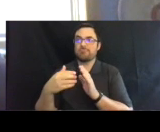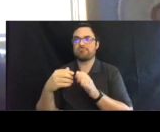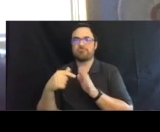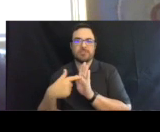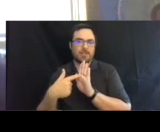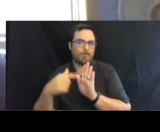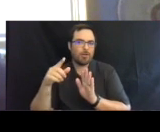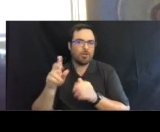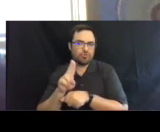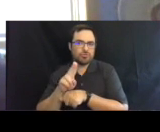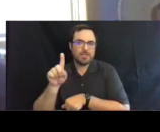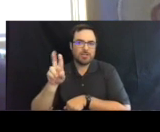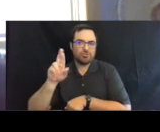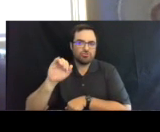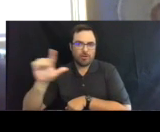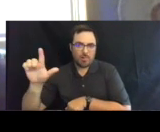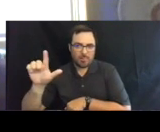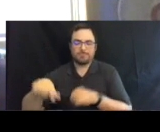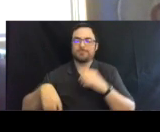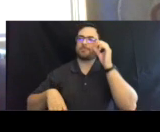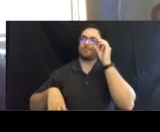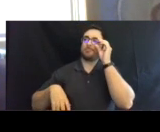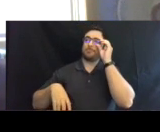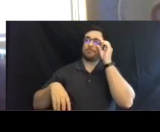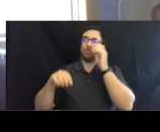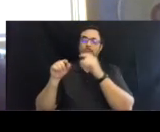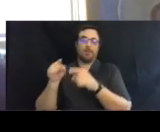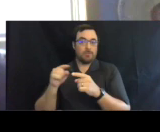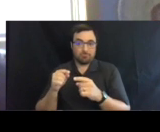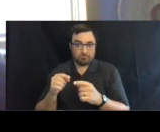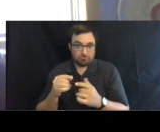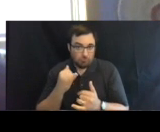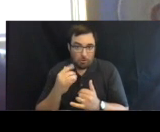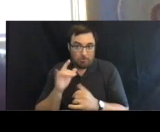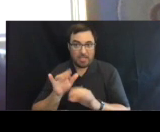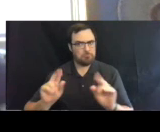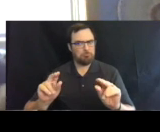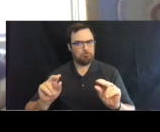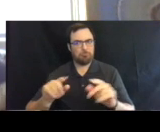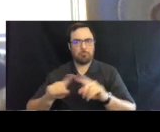There's nothing wrong with um with doing that. I'd like to to do